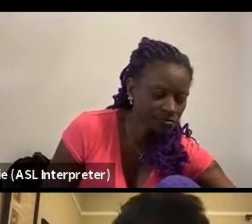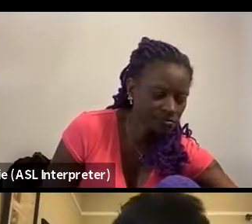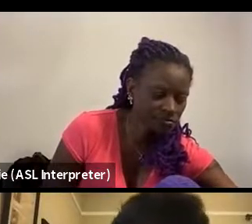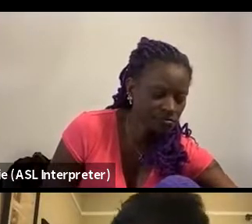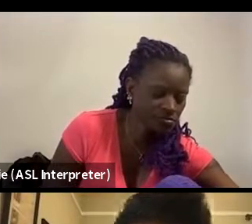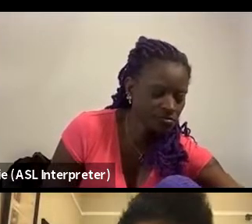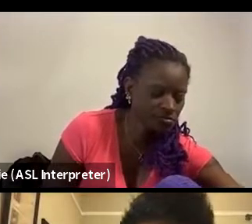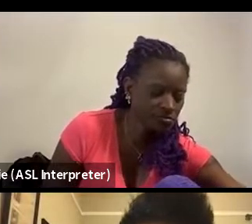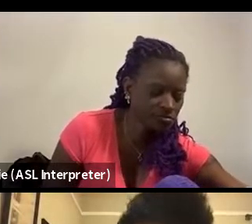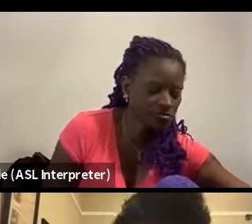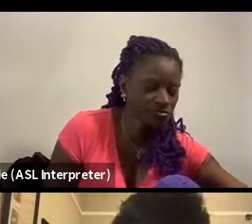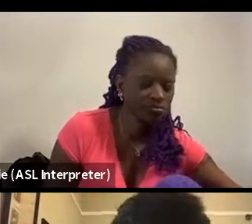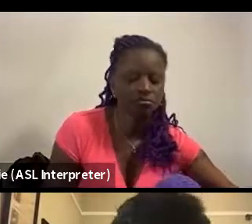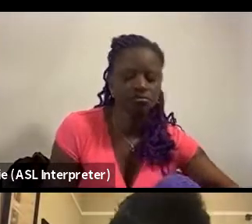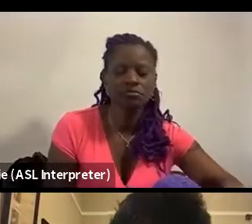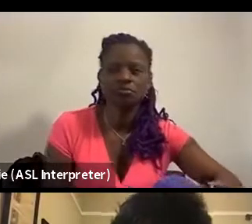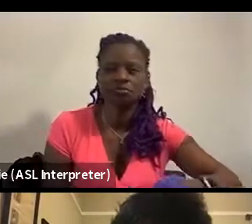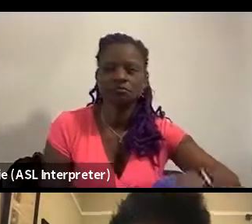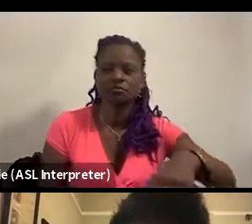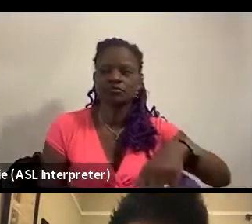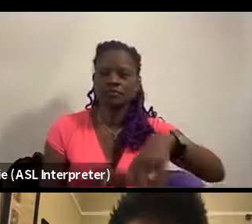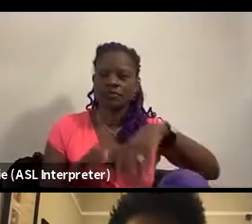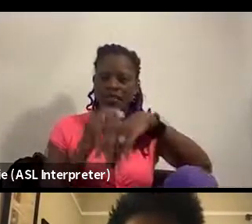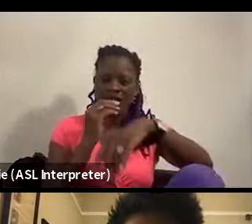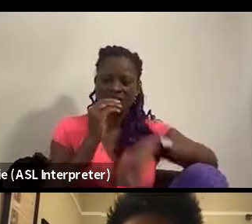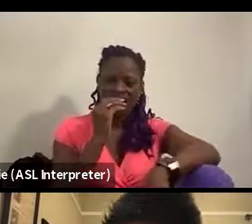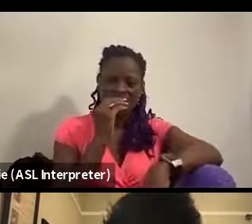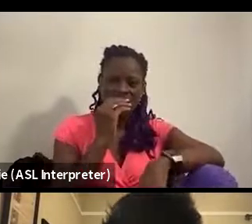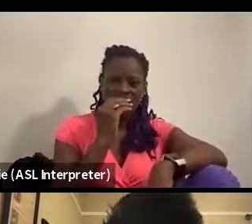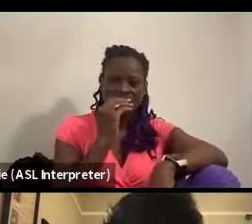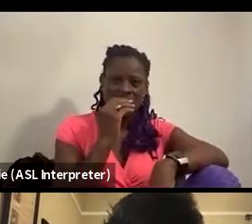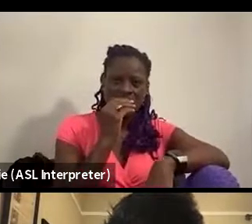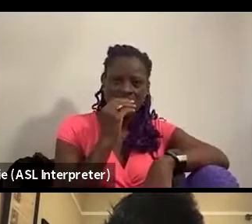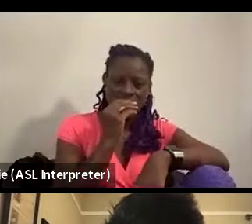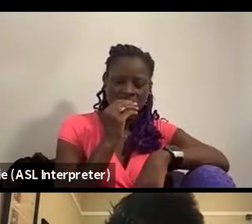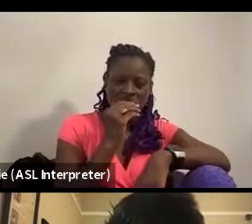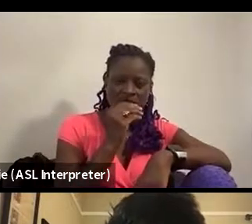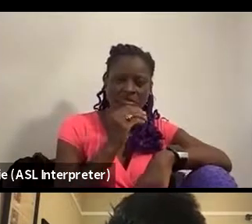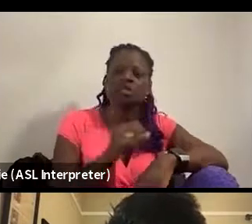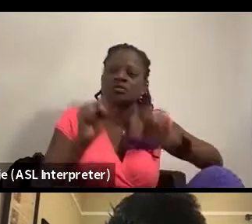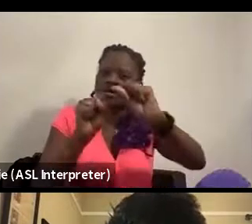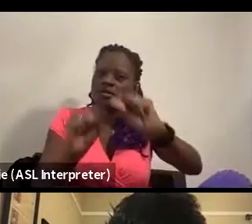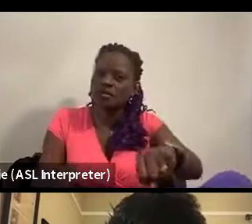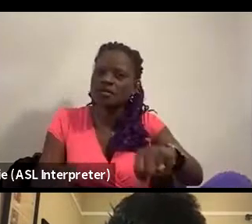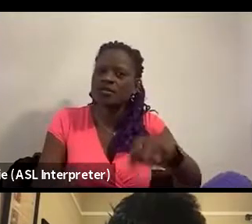CBS, can you tell me because it is so rare that reaction with